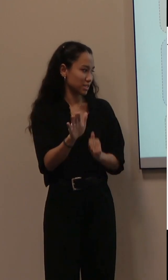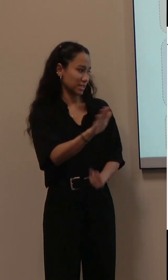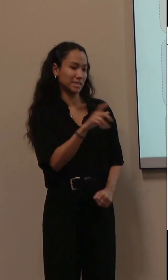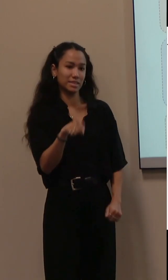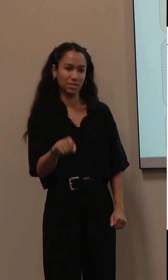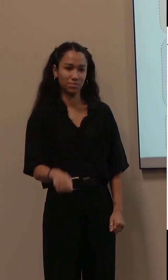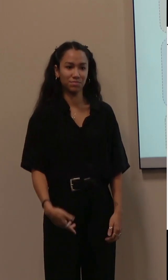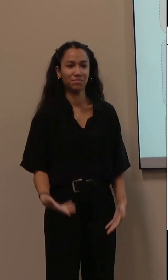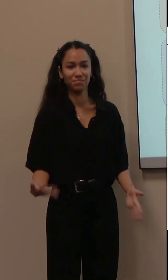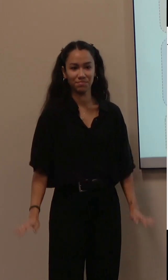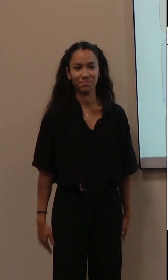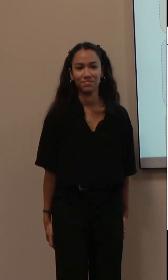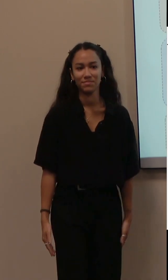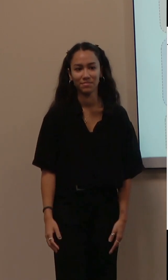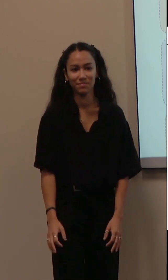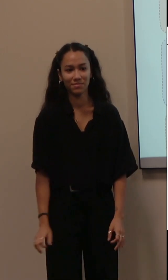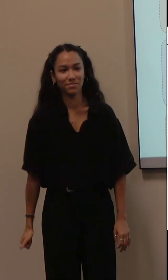in terms of accessibility and meeting their needs.